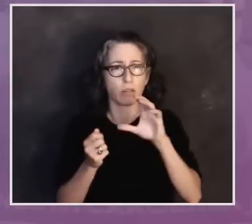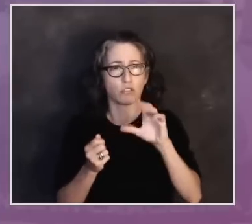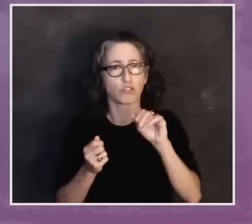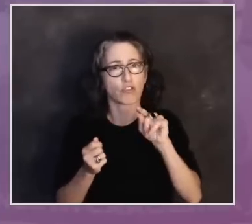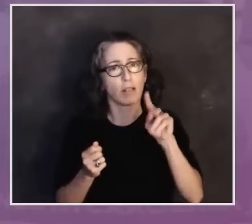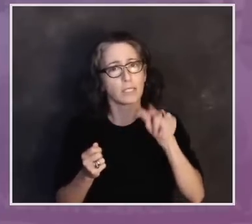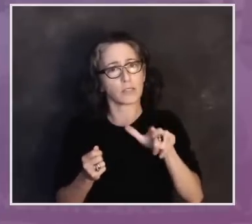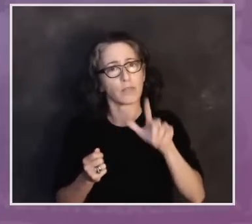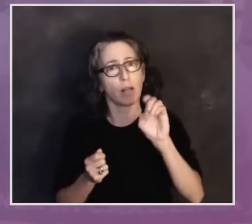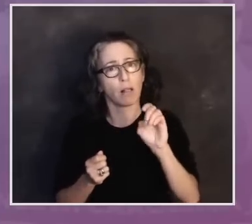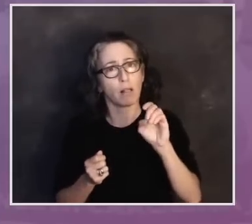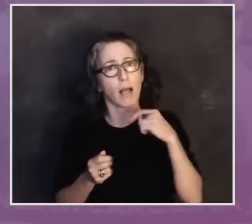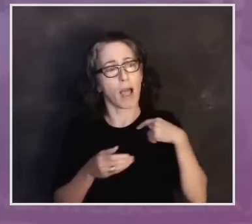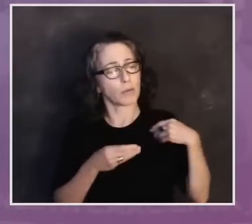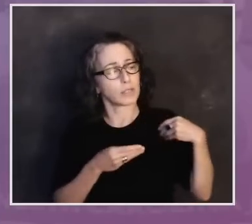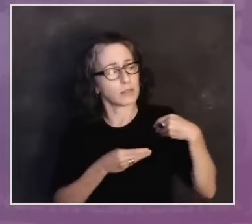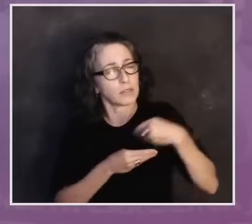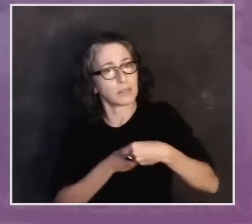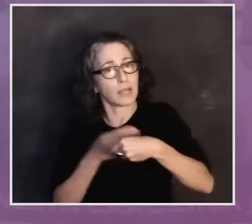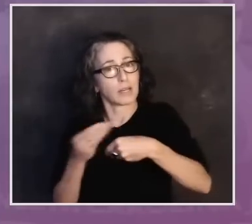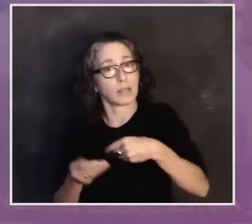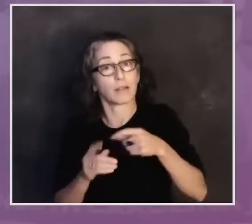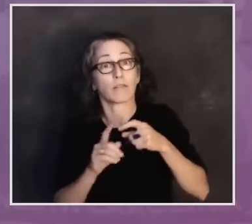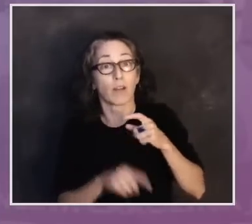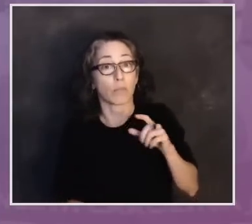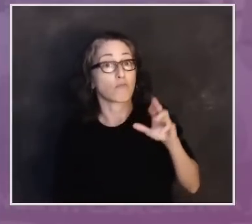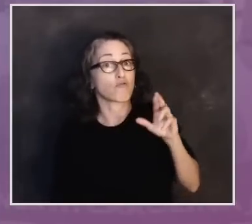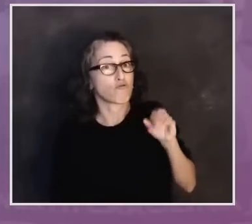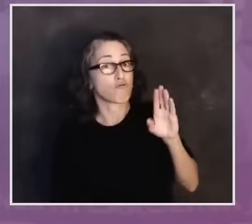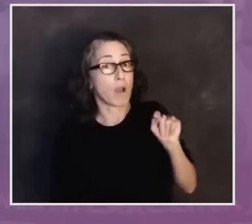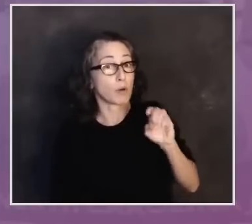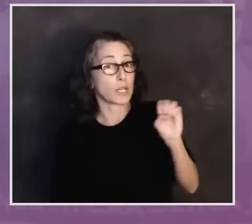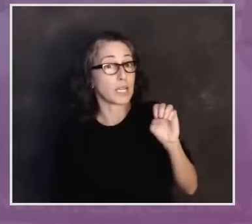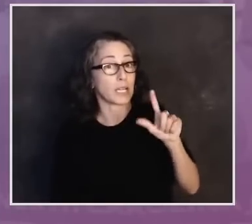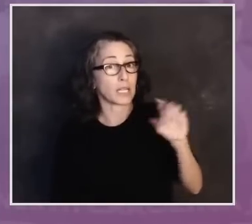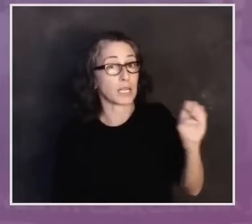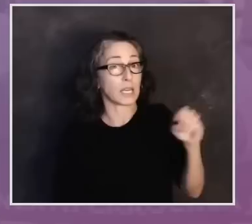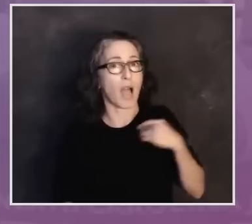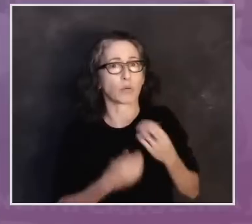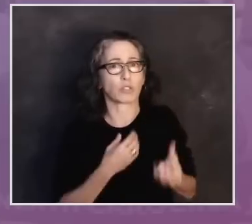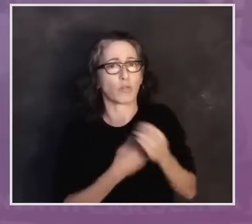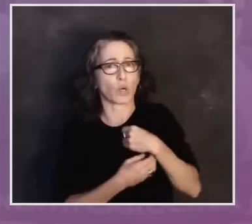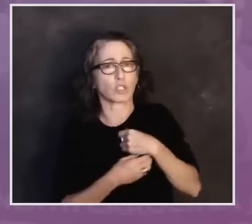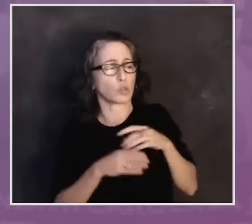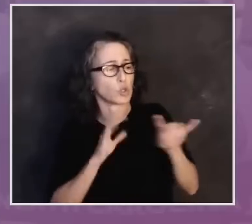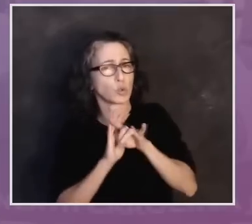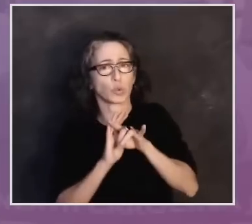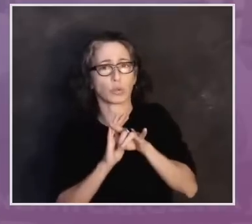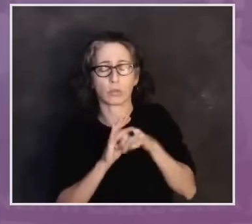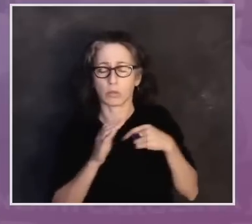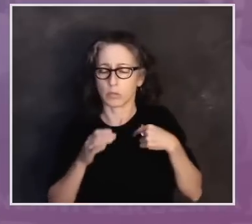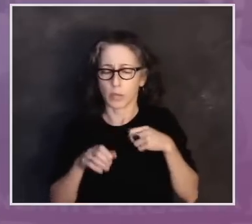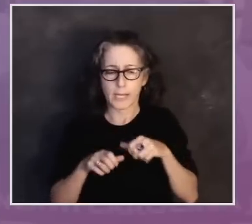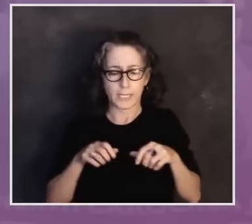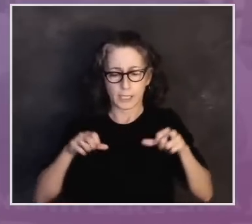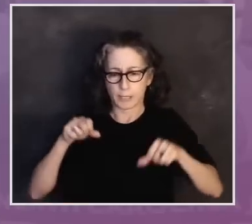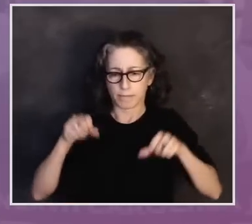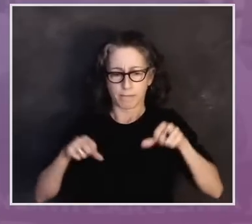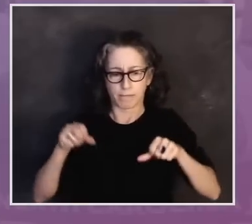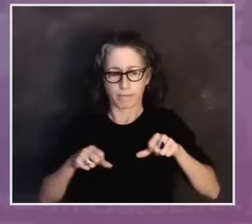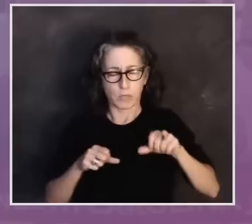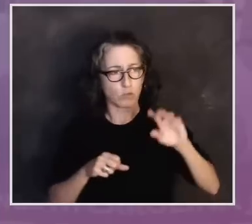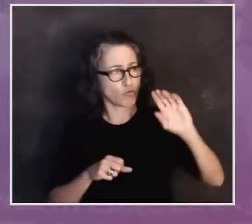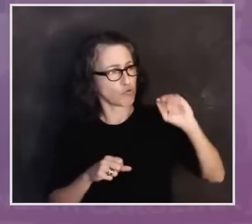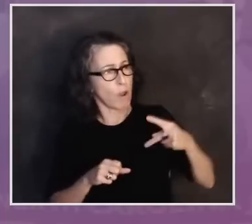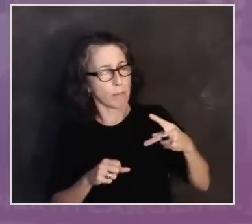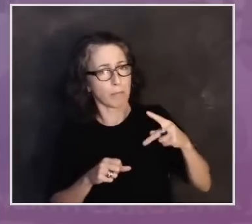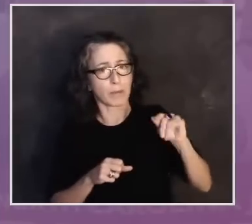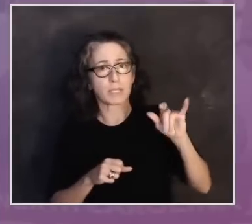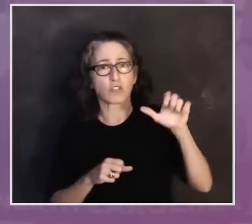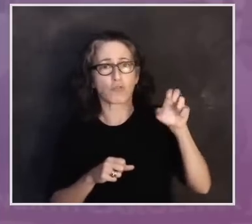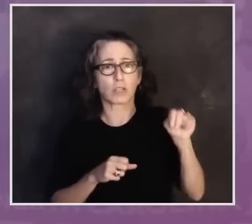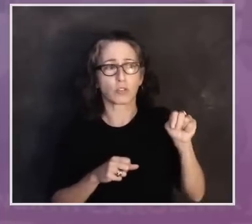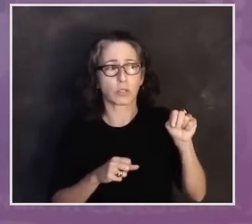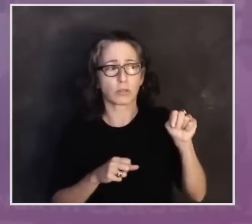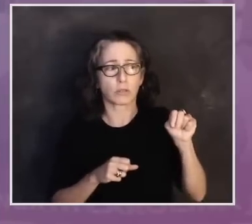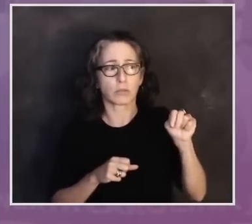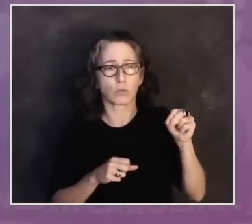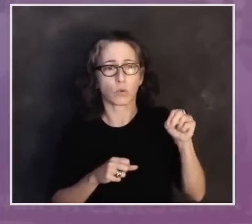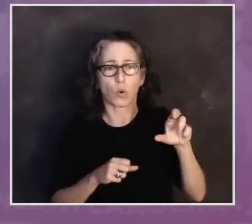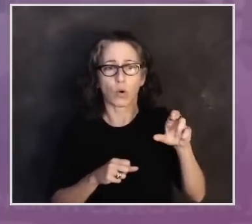I WAS RECKONING WITH THE